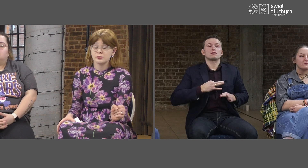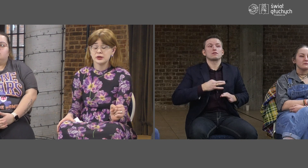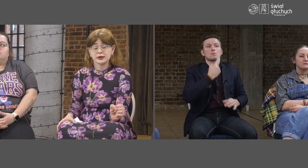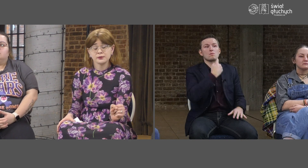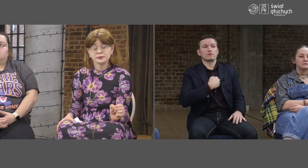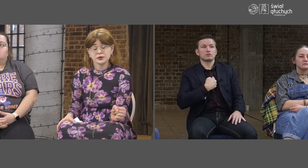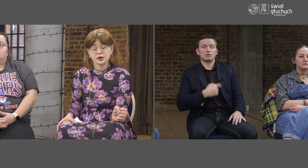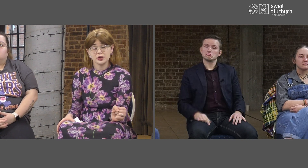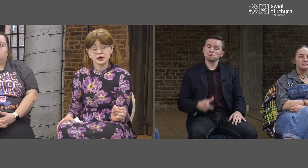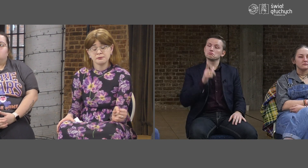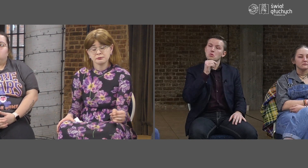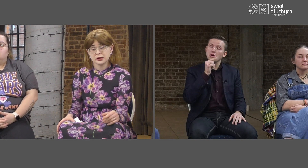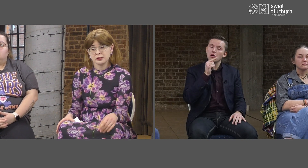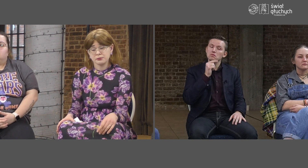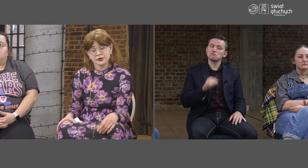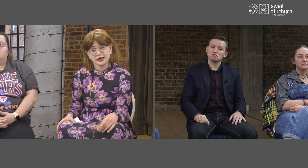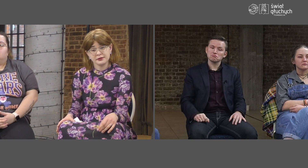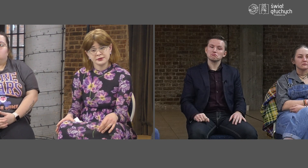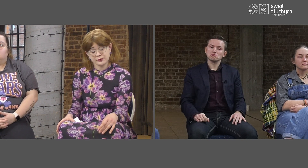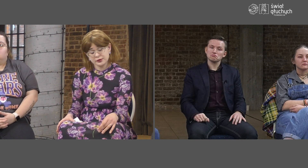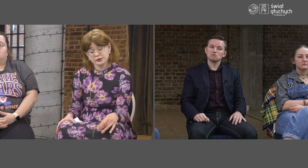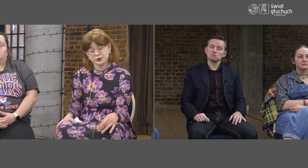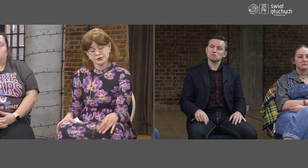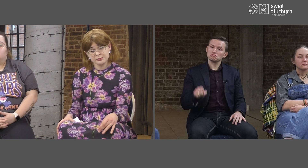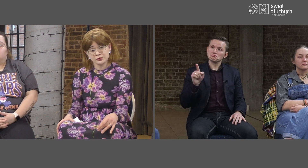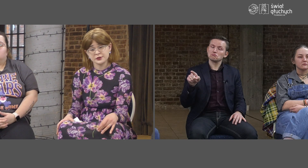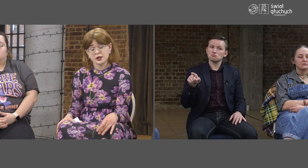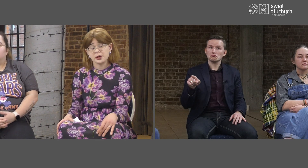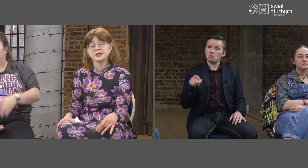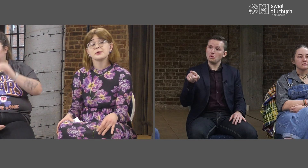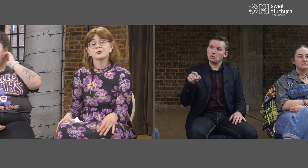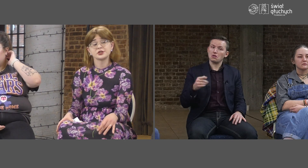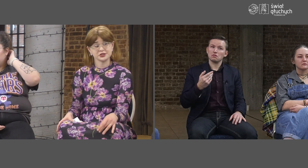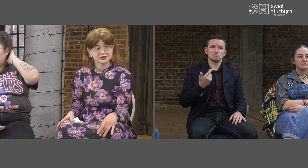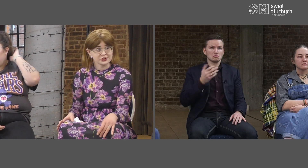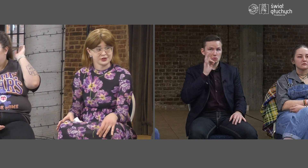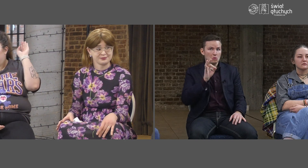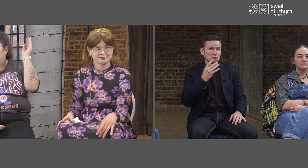"Wow! She speaks quite well, DESPITE EVERYTHING."